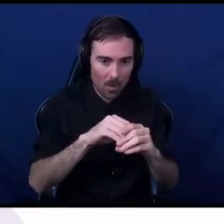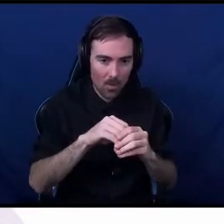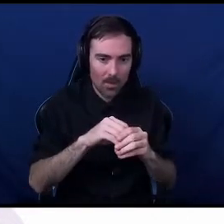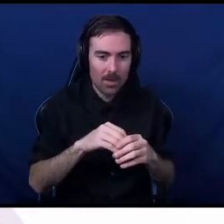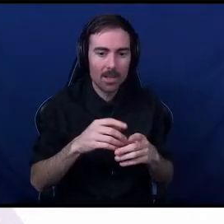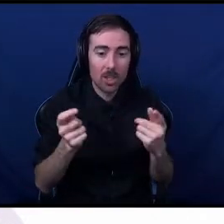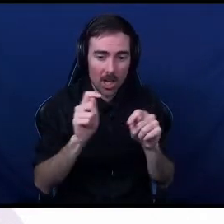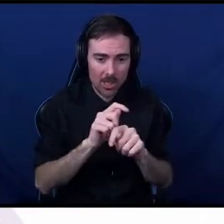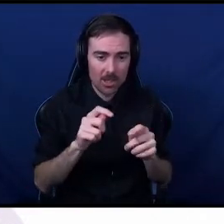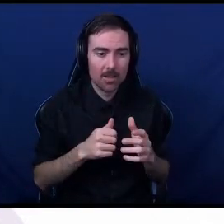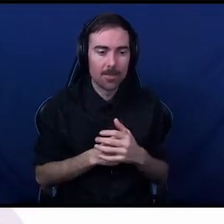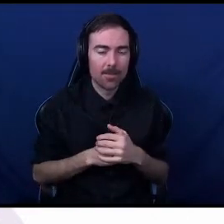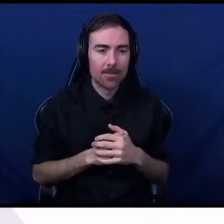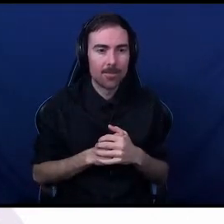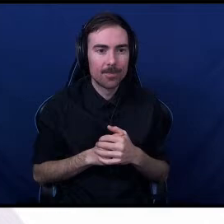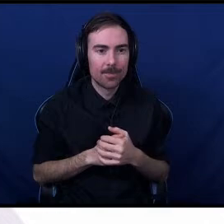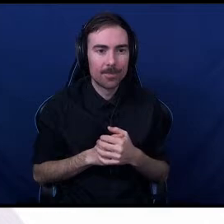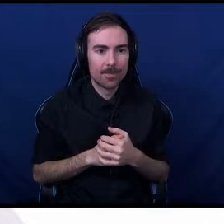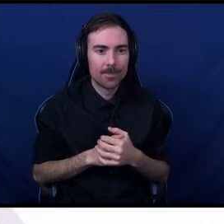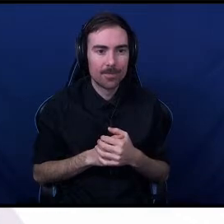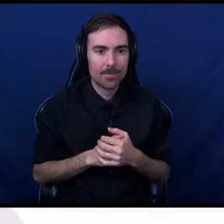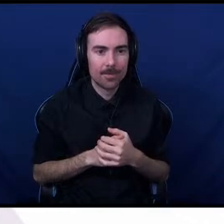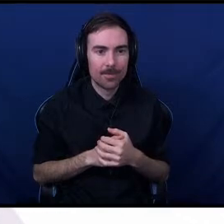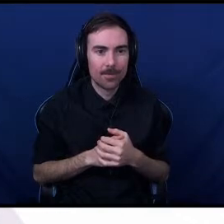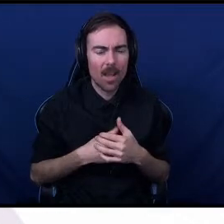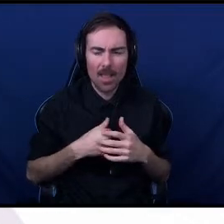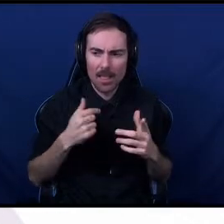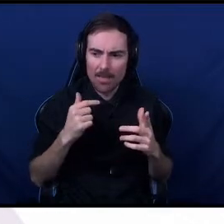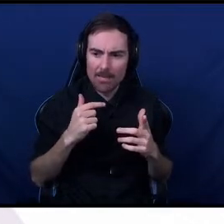I'd be really abrupt to get thoughts from the panel, and